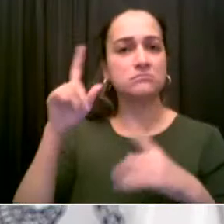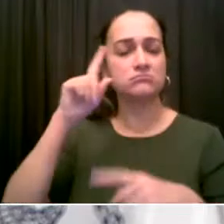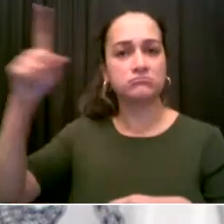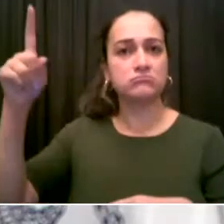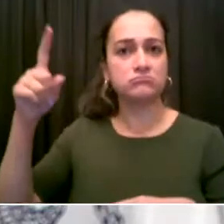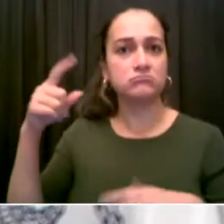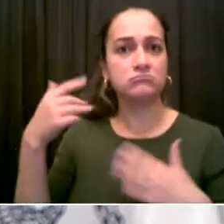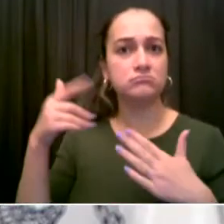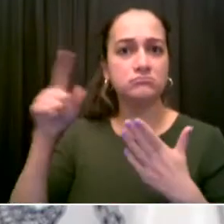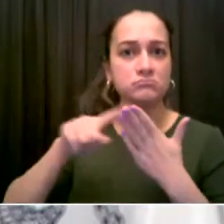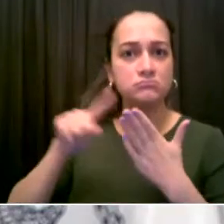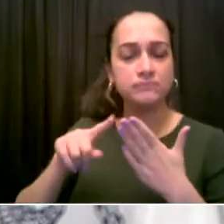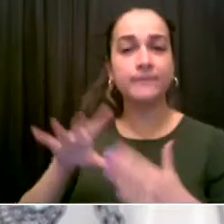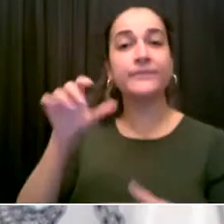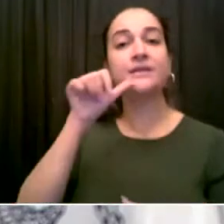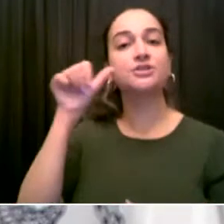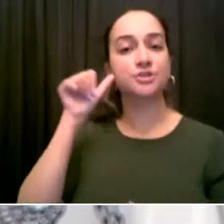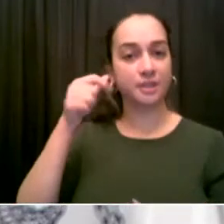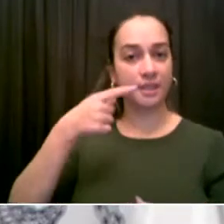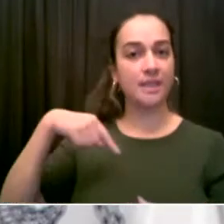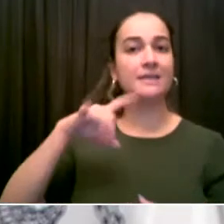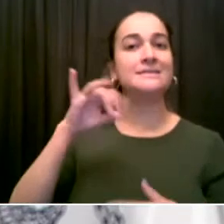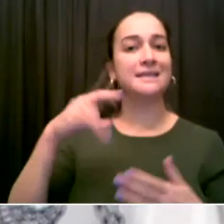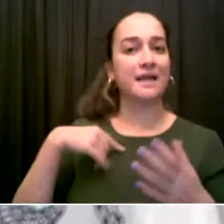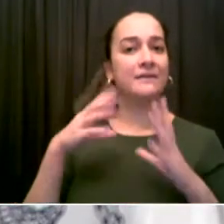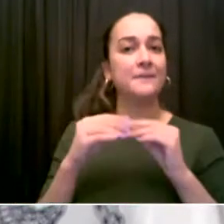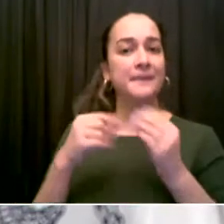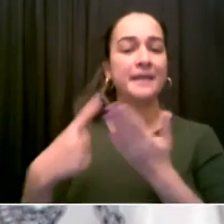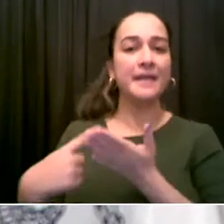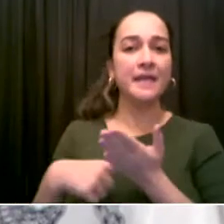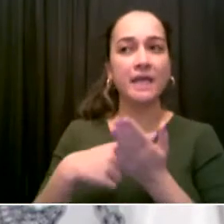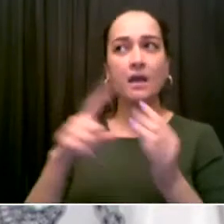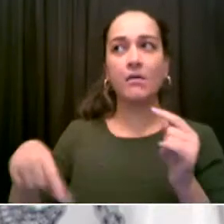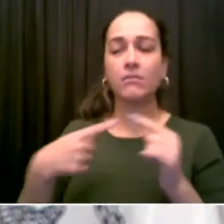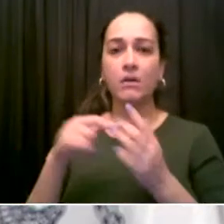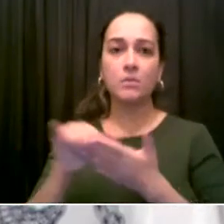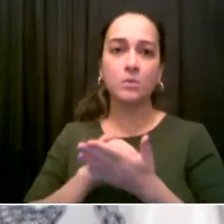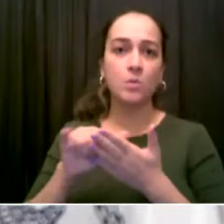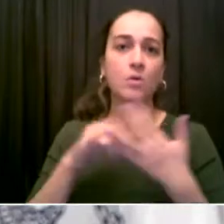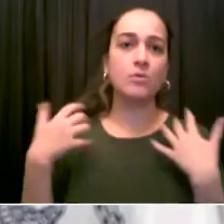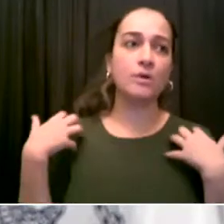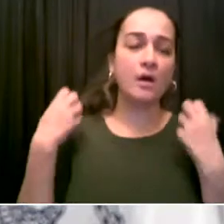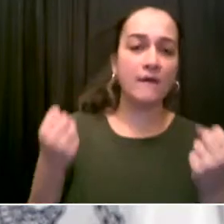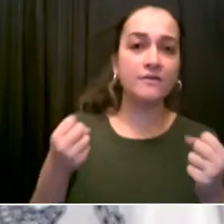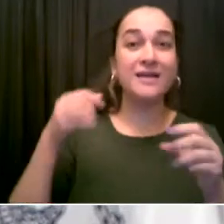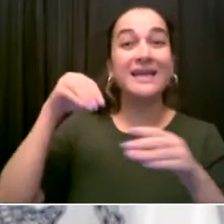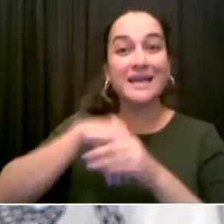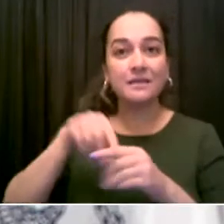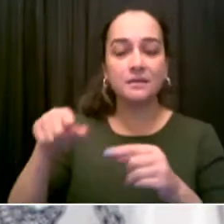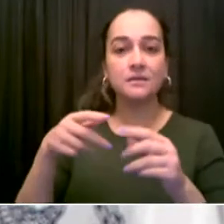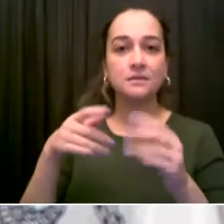GREAT SUCCS ES STROY UNTO ITSELF . YESTERDAY, WE WERE HAVING A REOVCERY MEETING AND TALKING ABOUT THE TECH